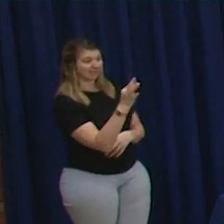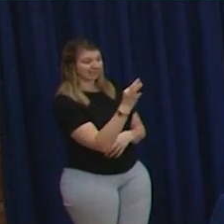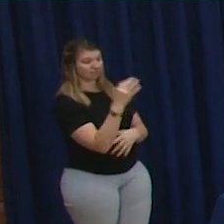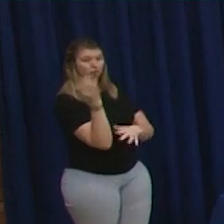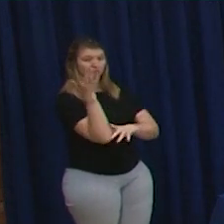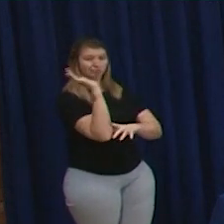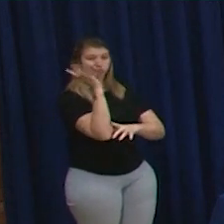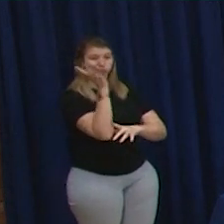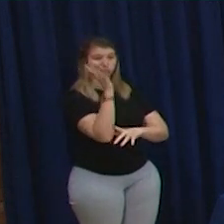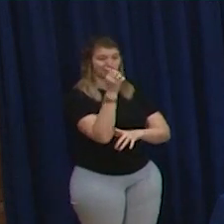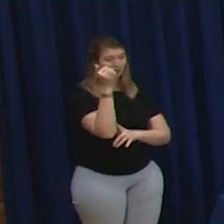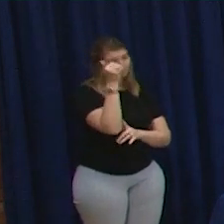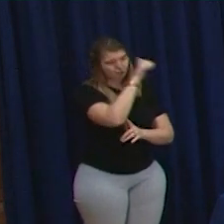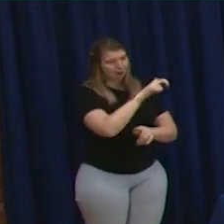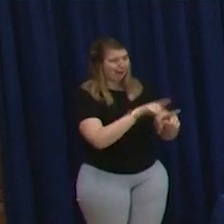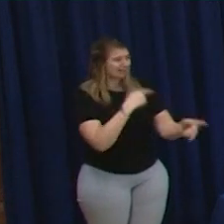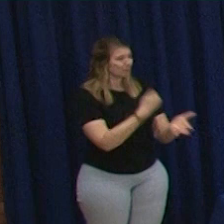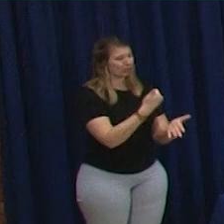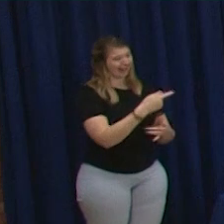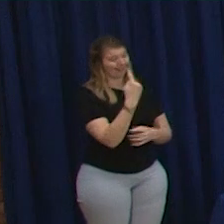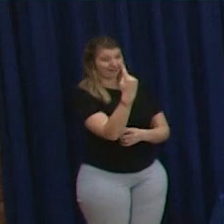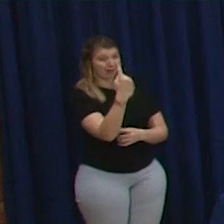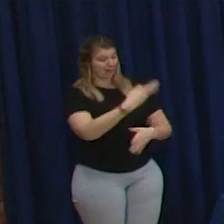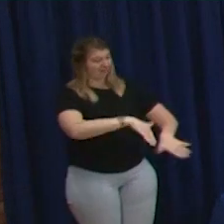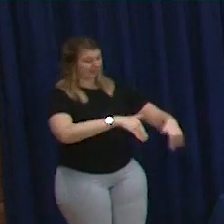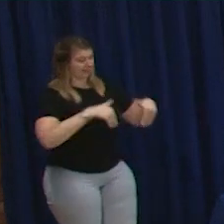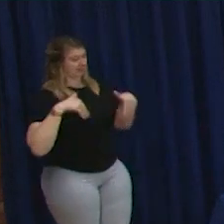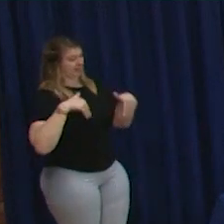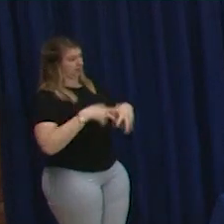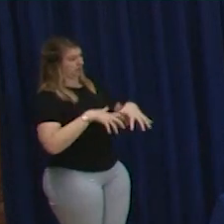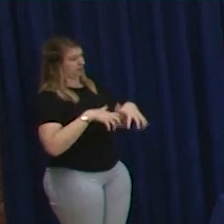standing at the back feeling a bit awkward, I can definitely feel that, and he was standing next to